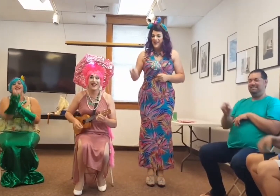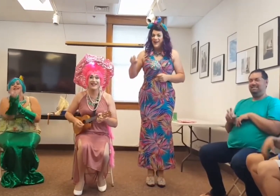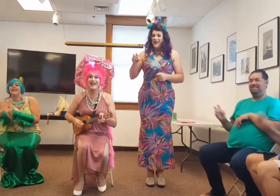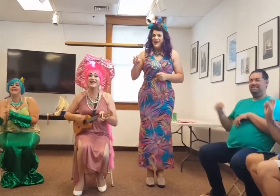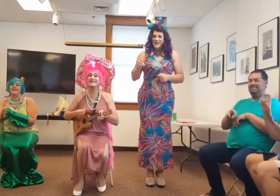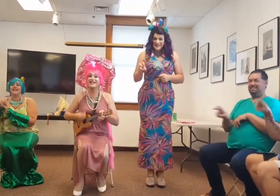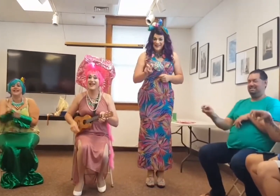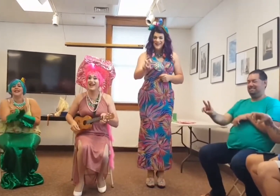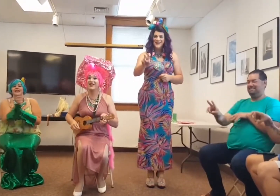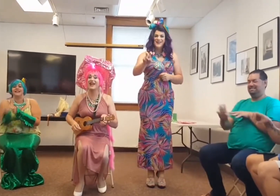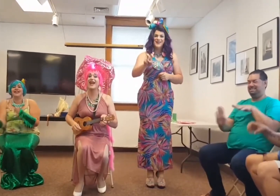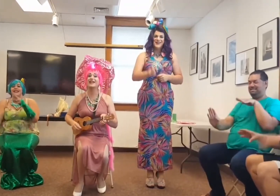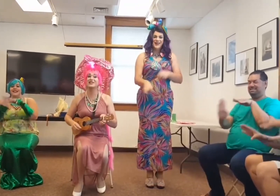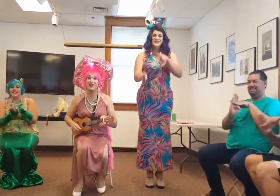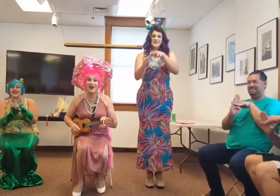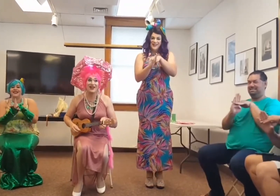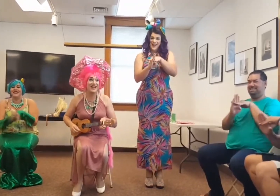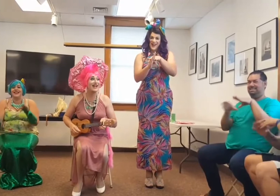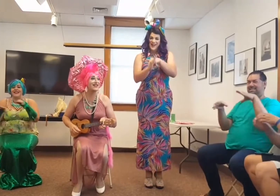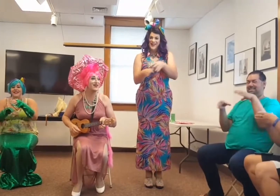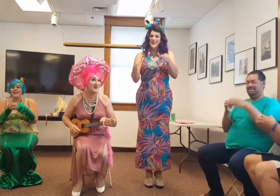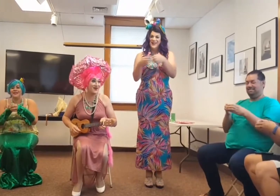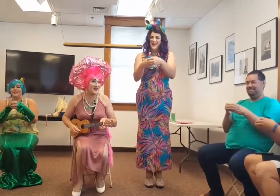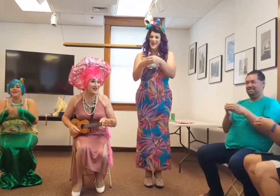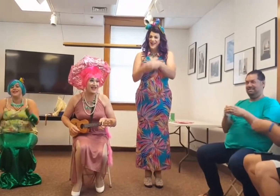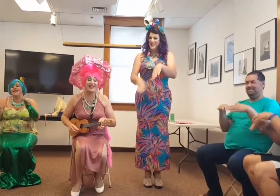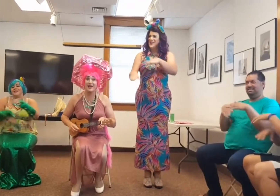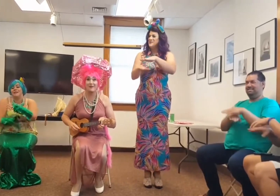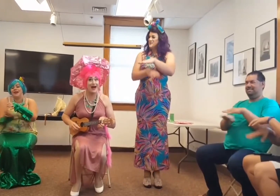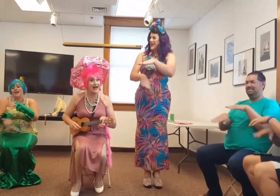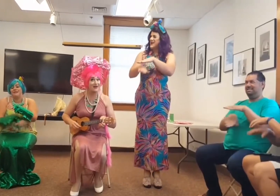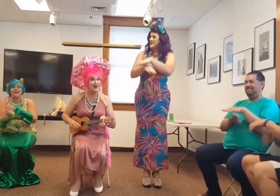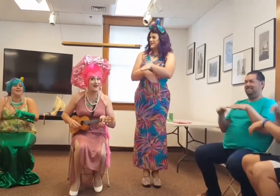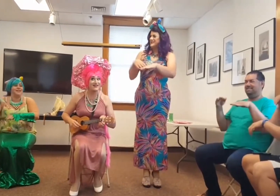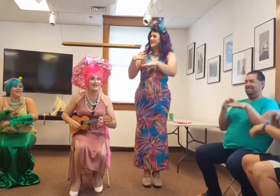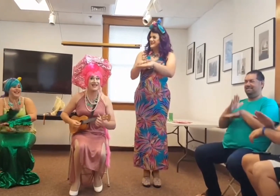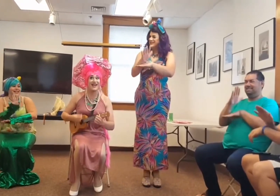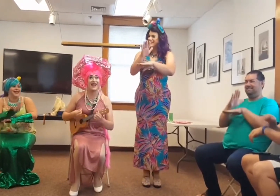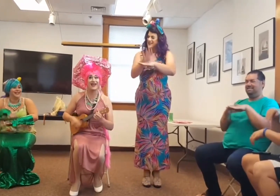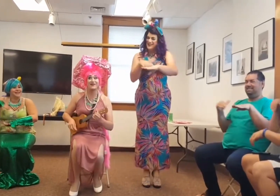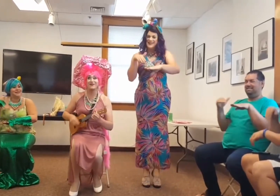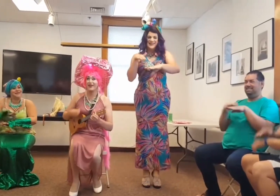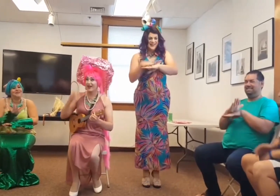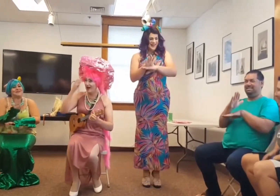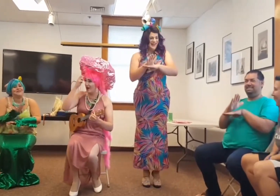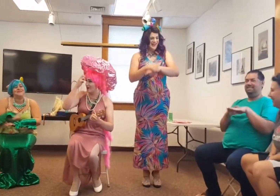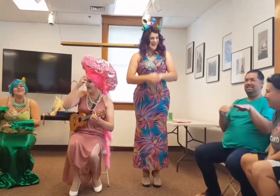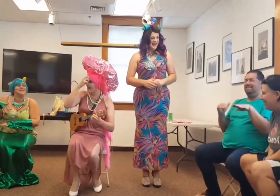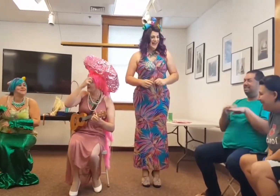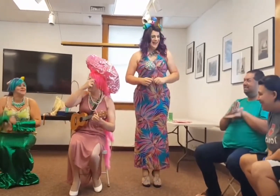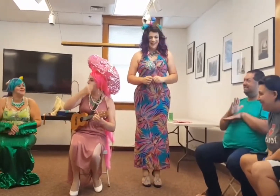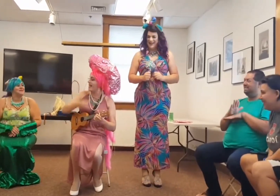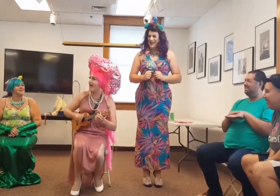There's an eel and a shark in the hole in the bottom of the sea. Oh, what animal could be next?